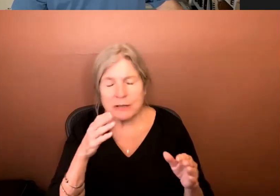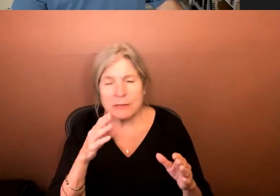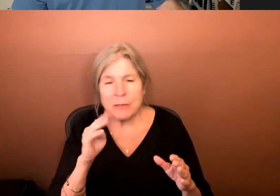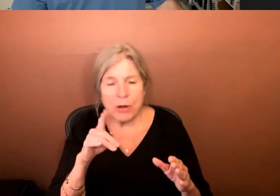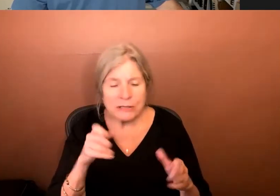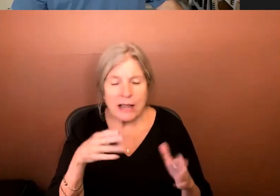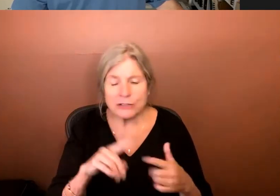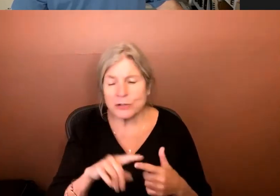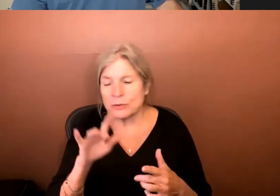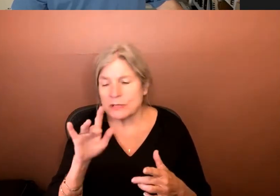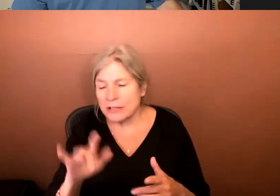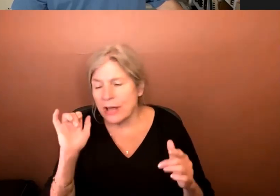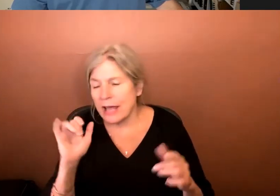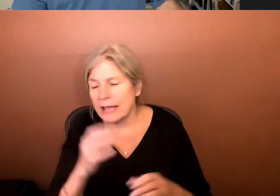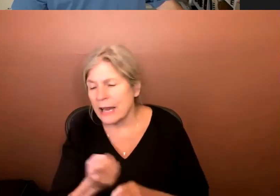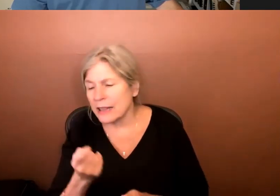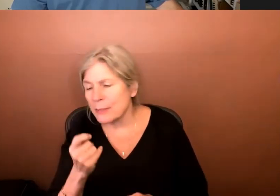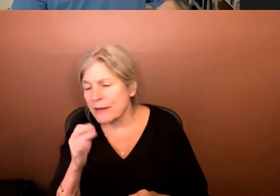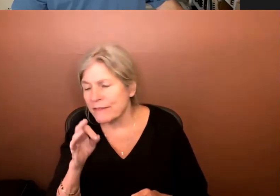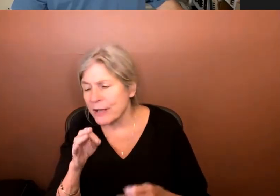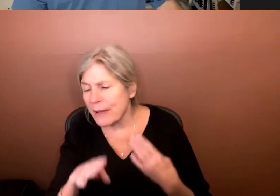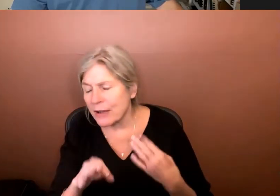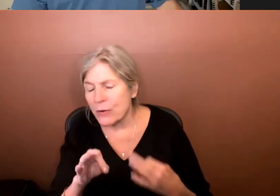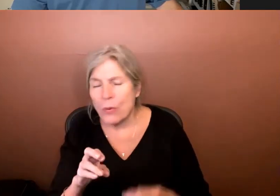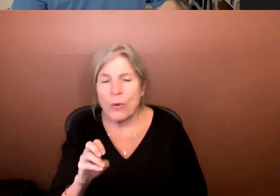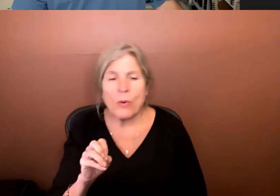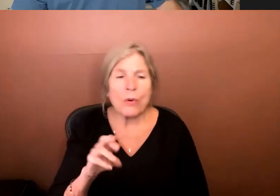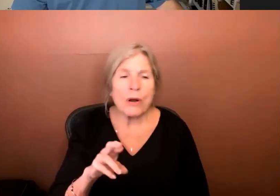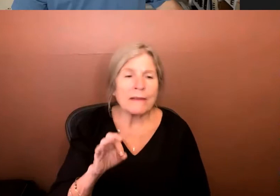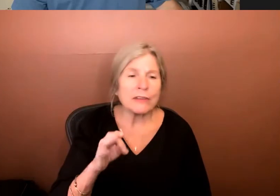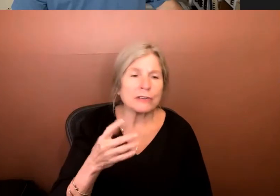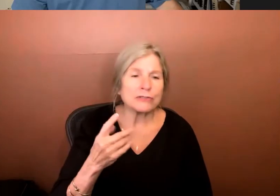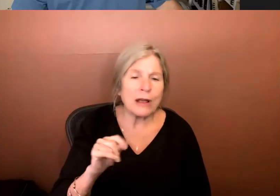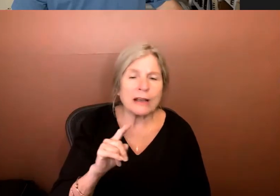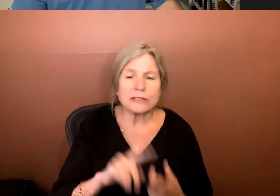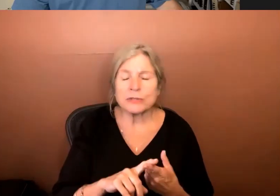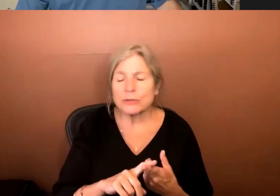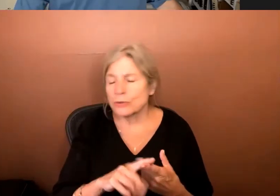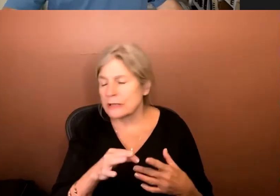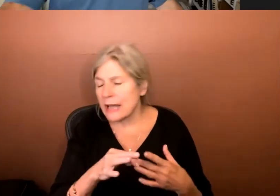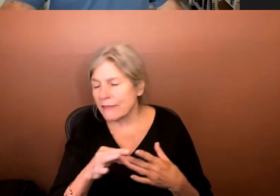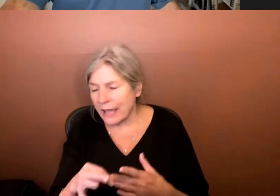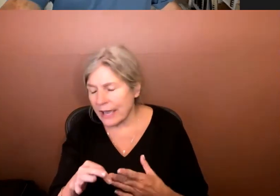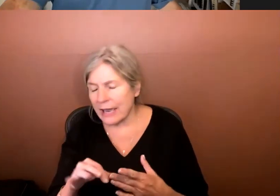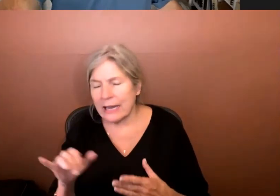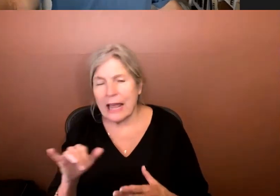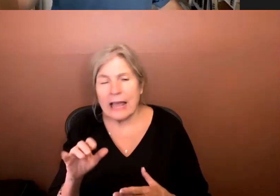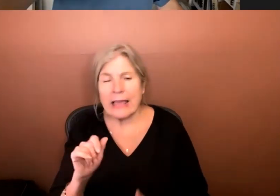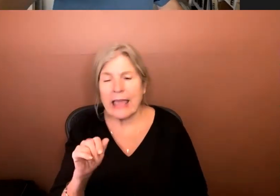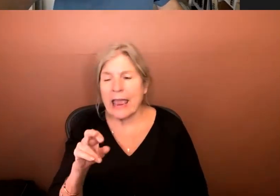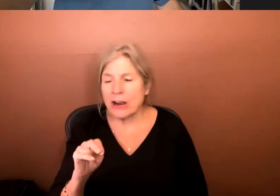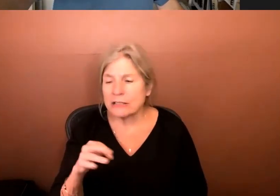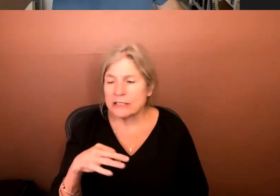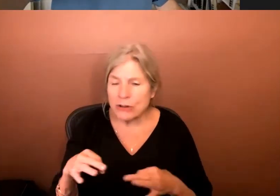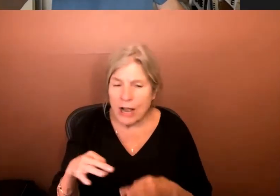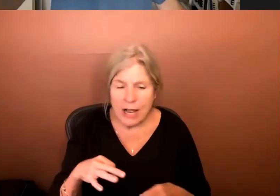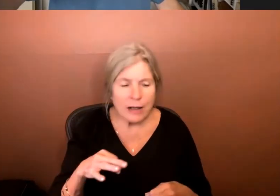little bit of feedback. If you are trying to navigate like Aaron exMROINed the mise-en-page that allows you